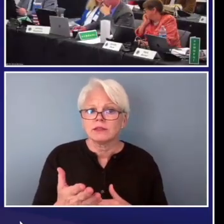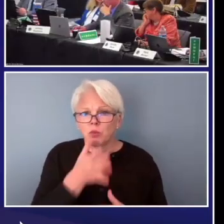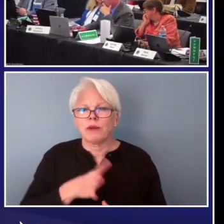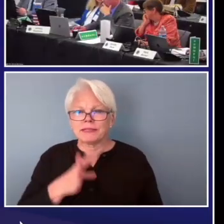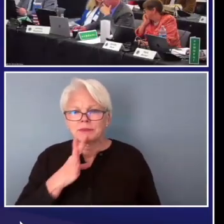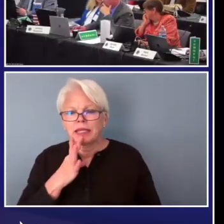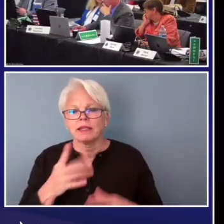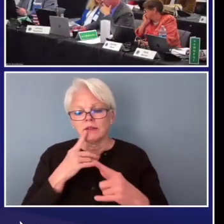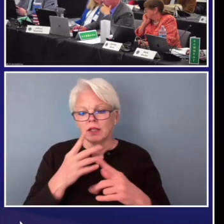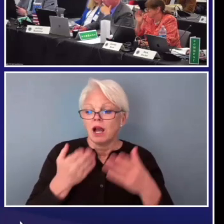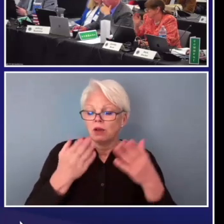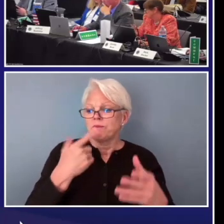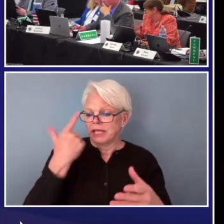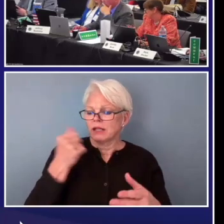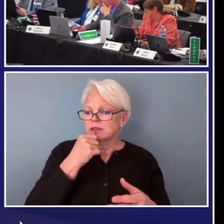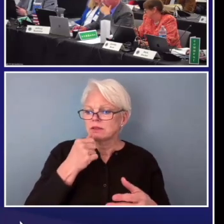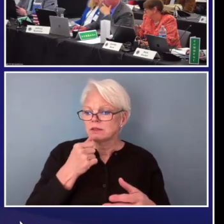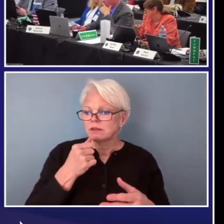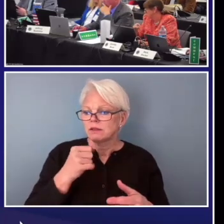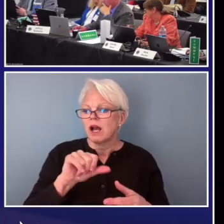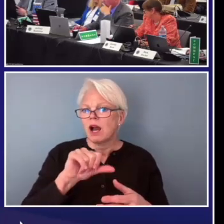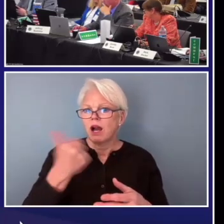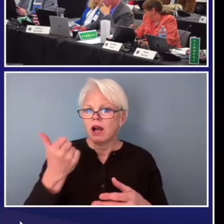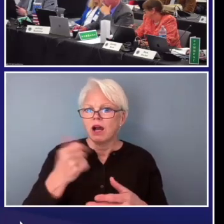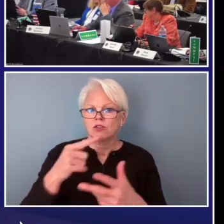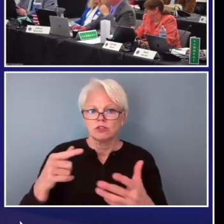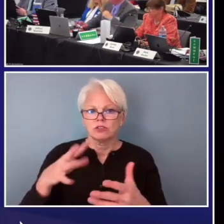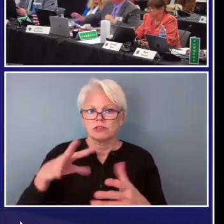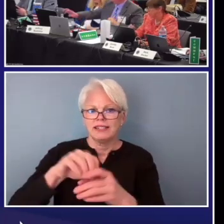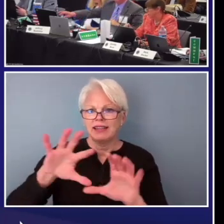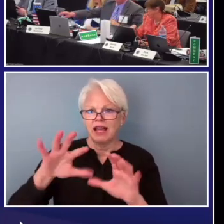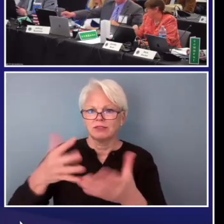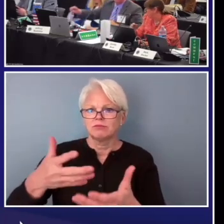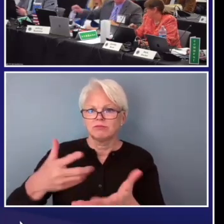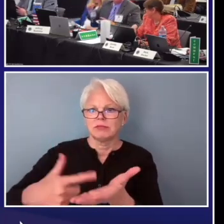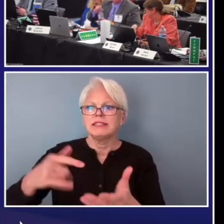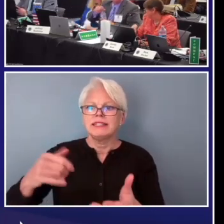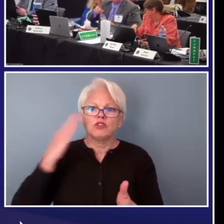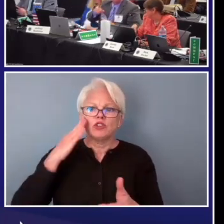So I'm not suggesting again that you put in a time frame, but this is very open-ended in terms of,